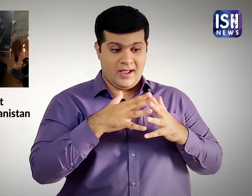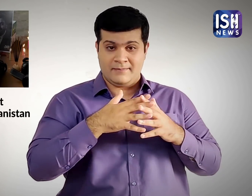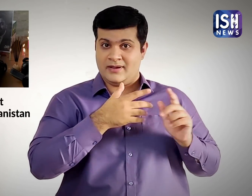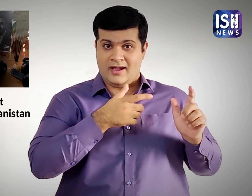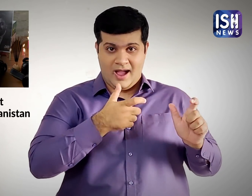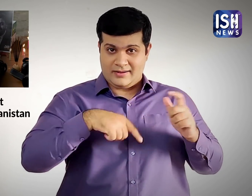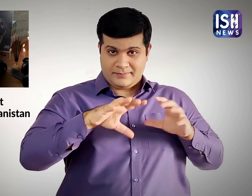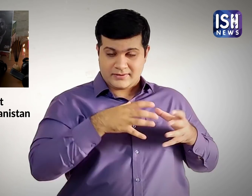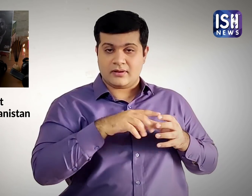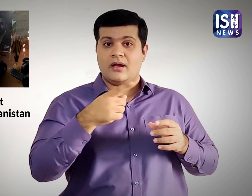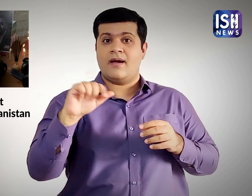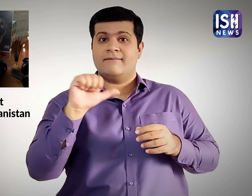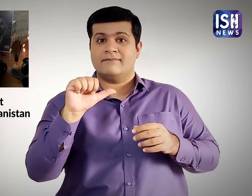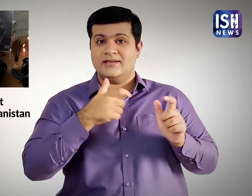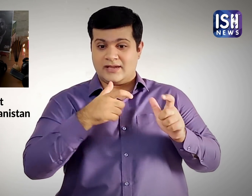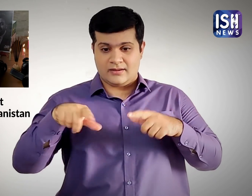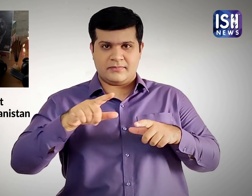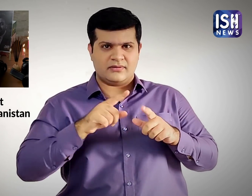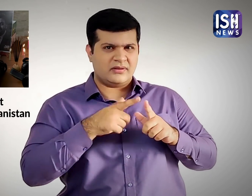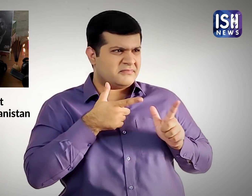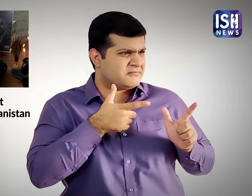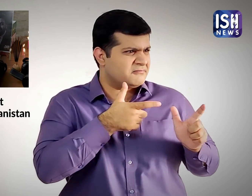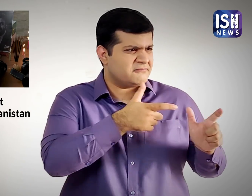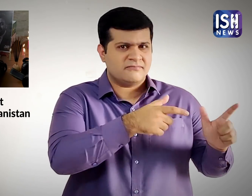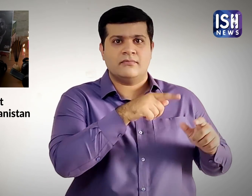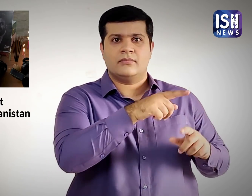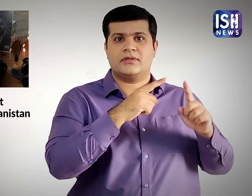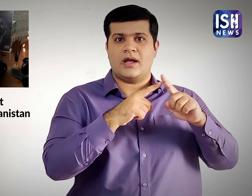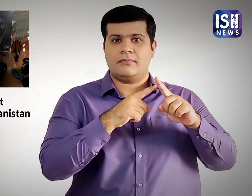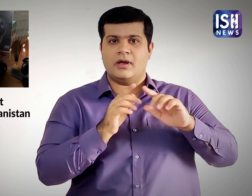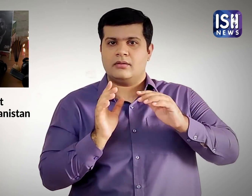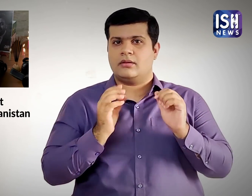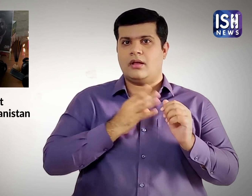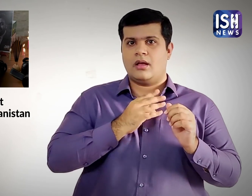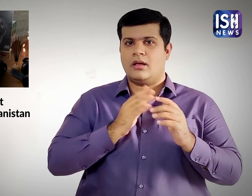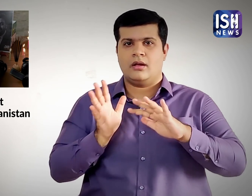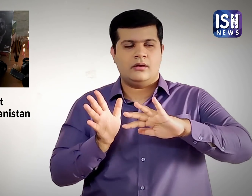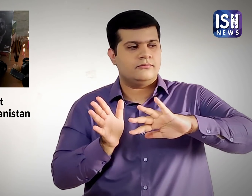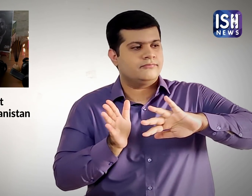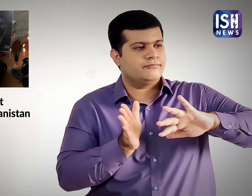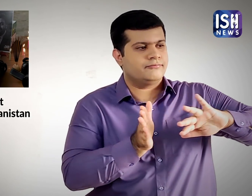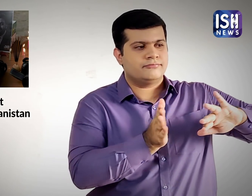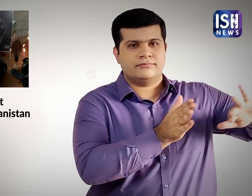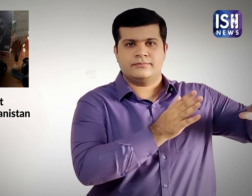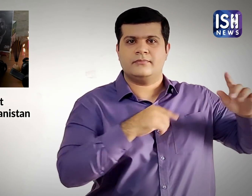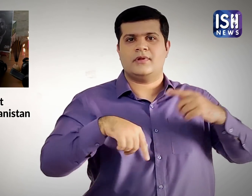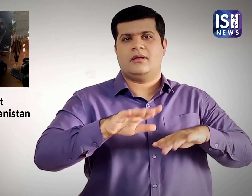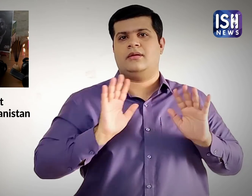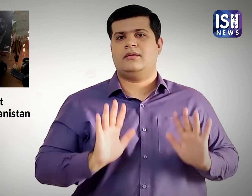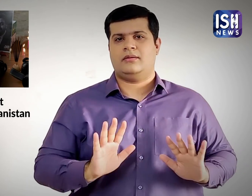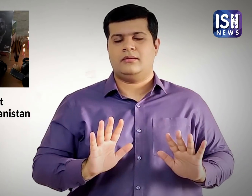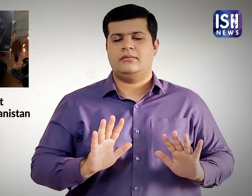The fear induced by the combined might of the American & Afghan forces, made the Taliban retreat.